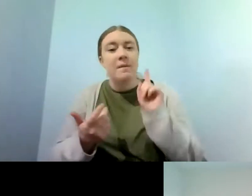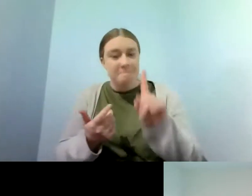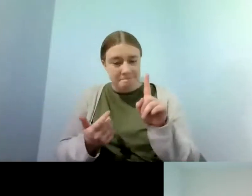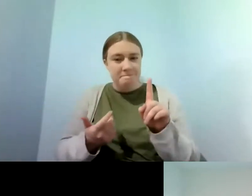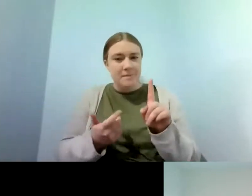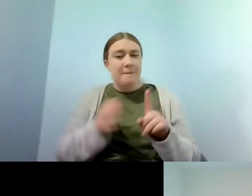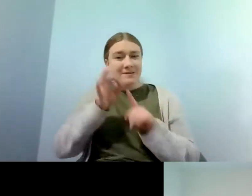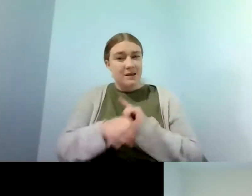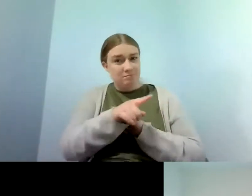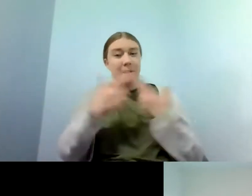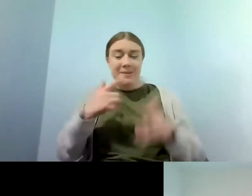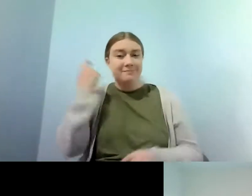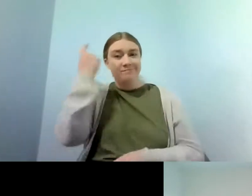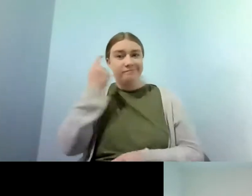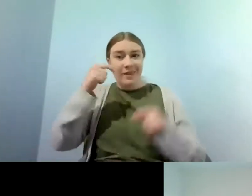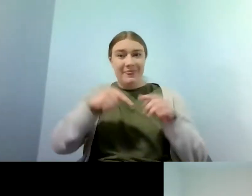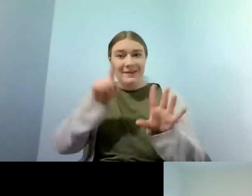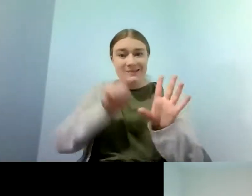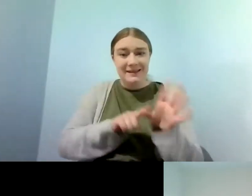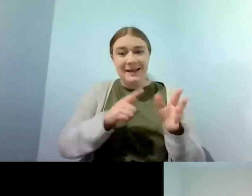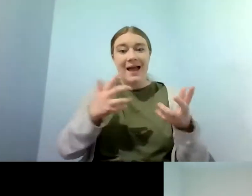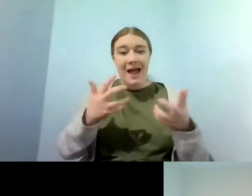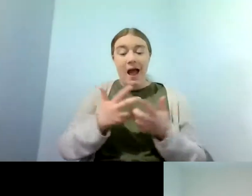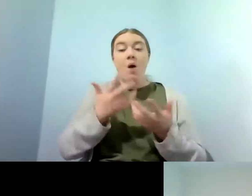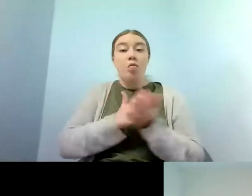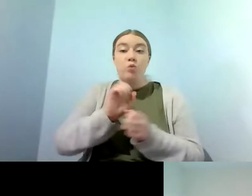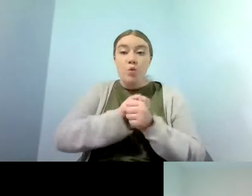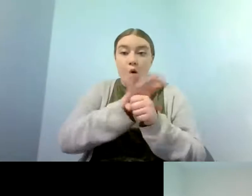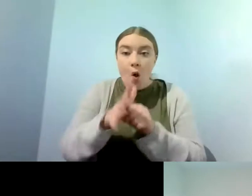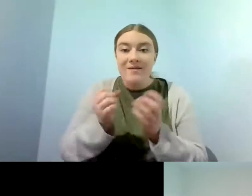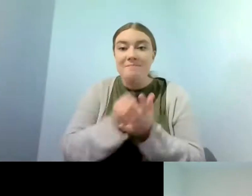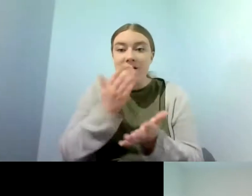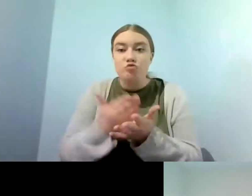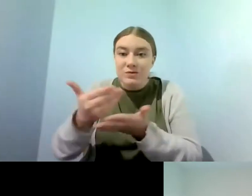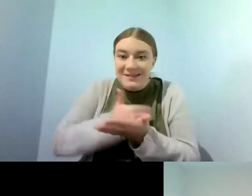thought a lot this year about how you can do it for covid haven't you rachel yes and health